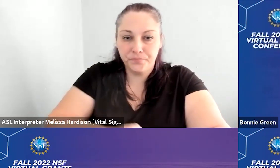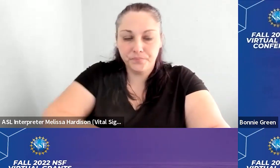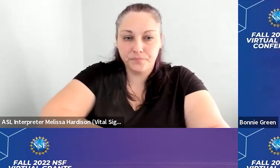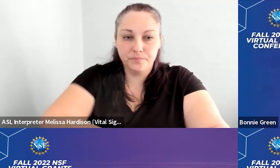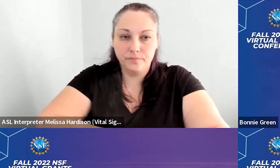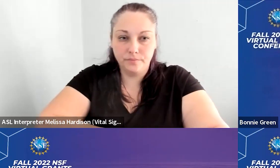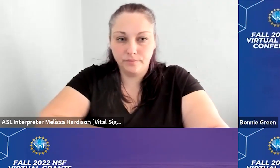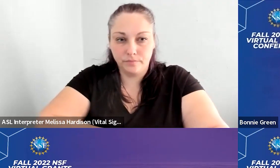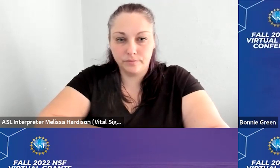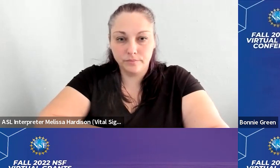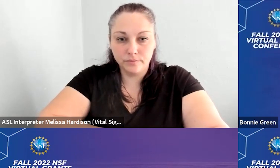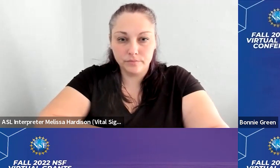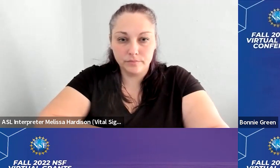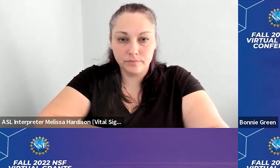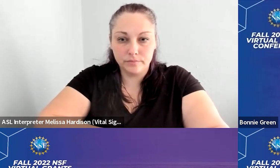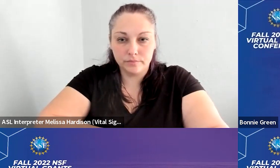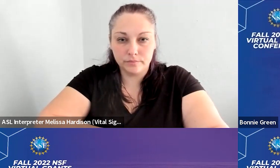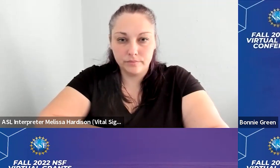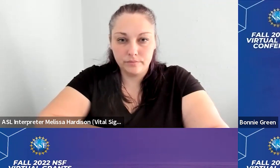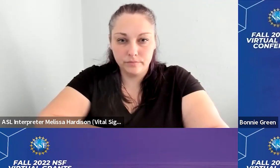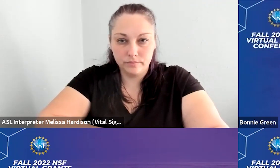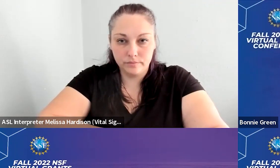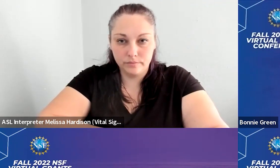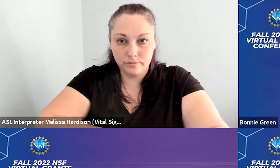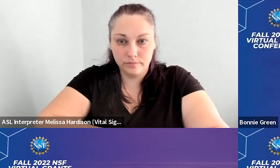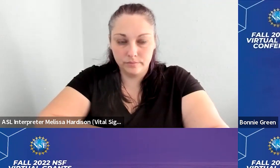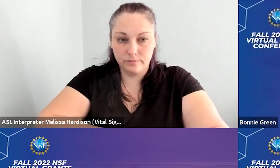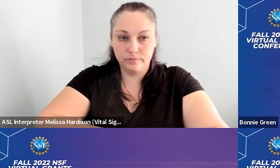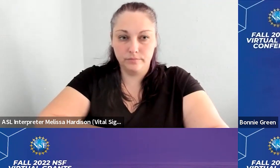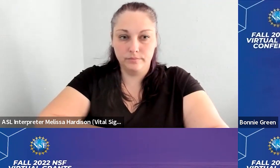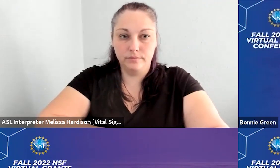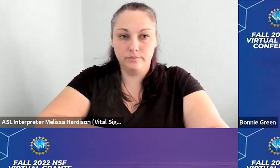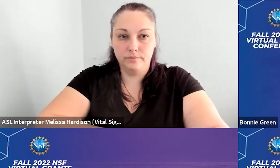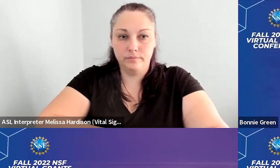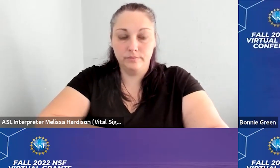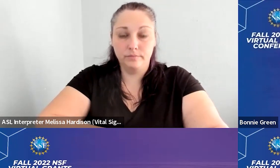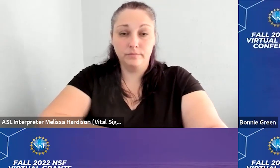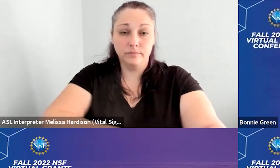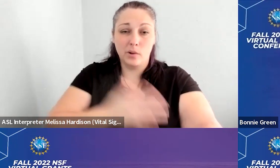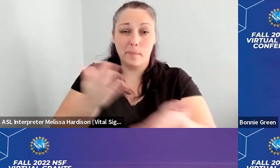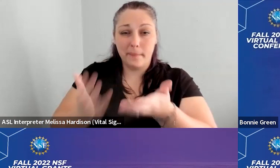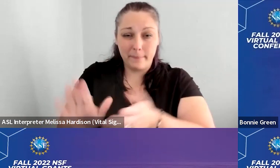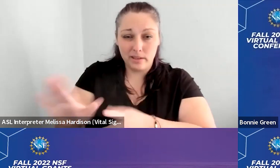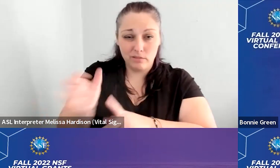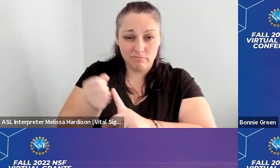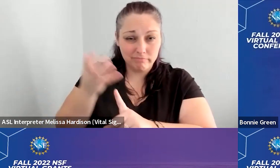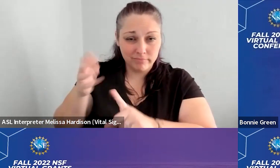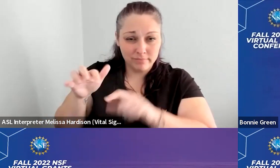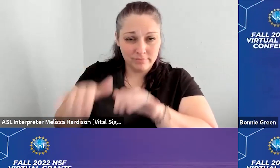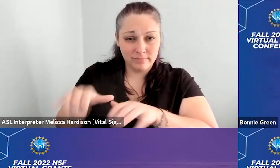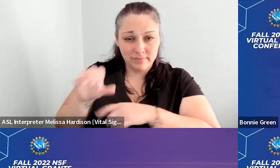So maybe Shiru, if you can put, you know, in the Q and A what that acronym stands for.